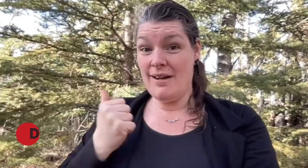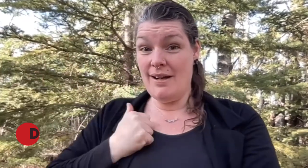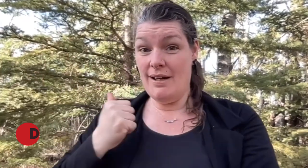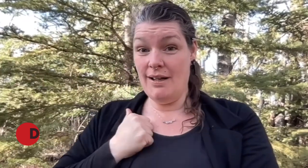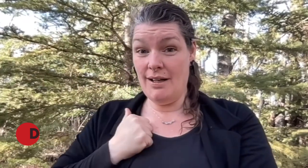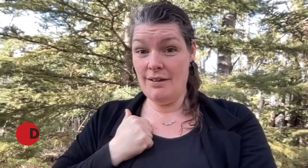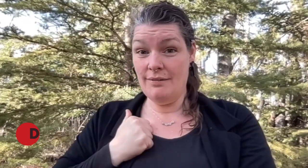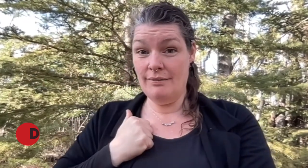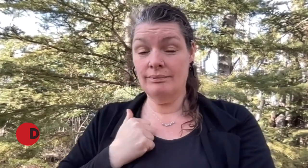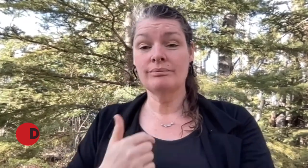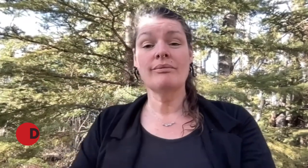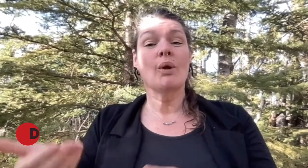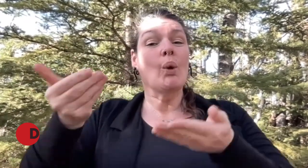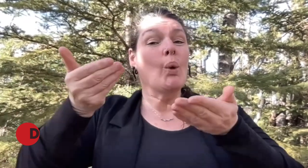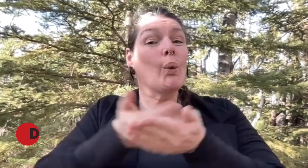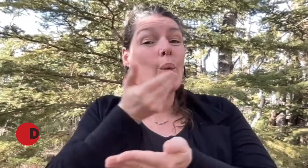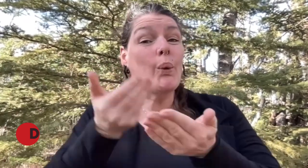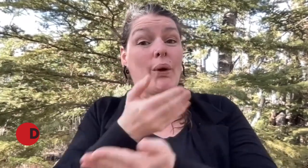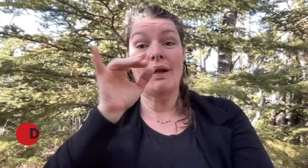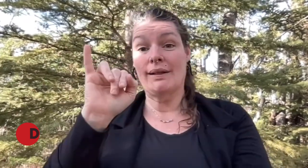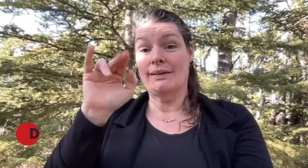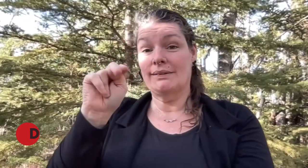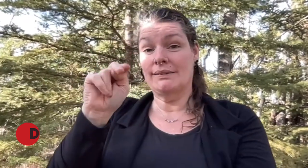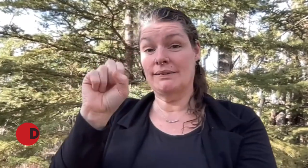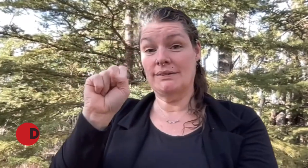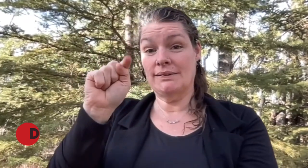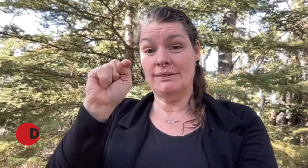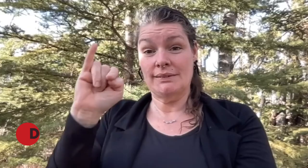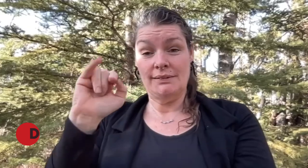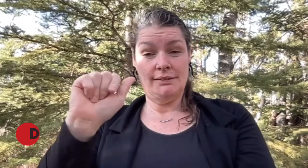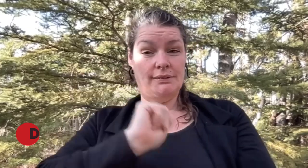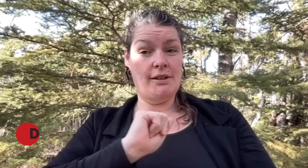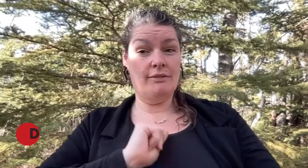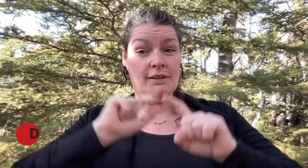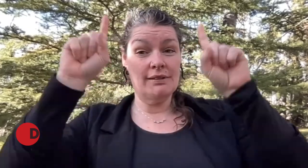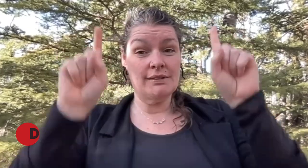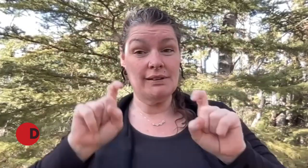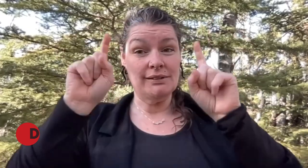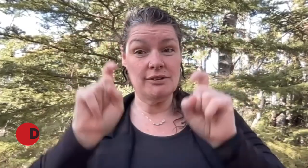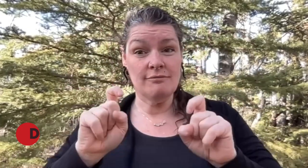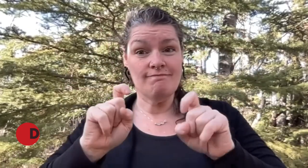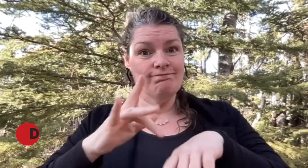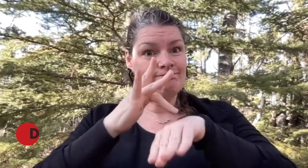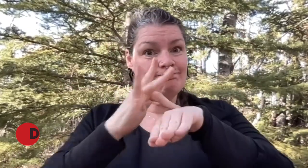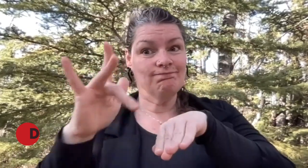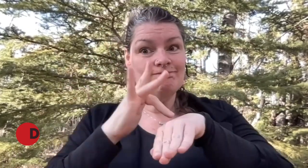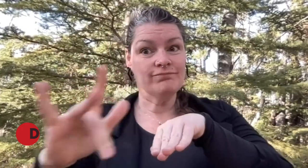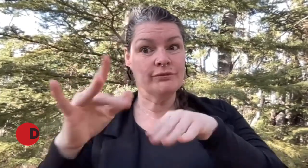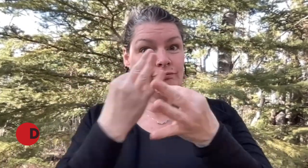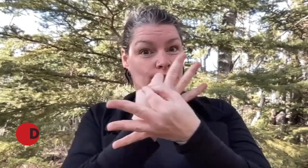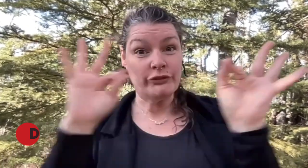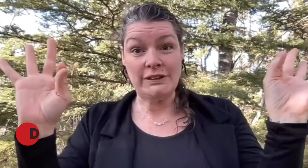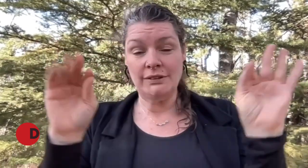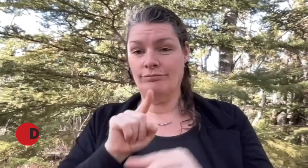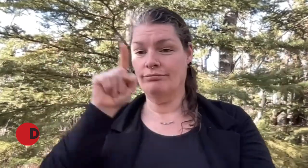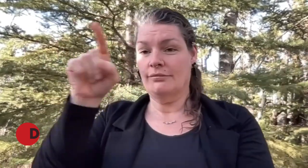The new INSTI self-test kits are widely available for free in Ontario.